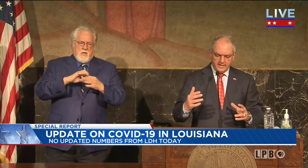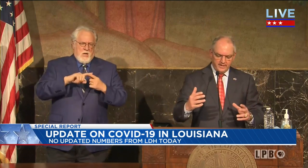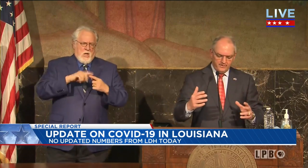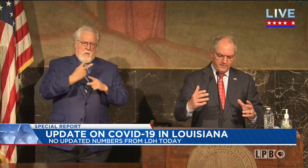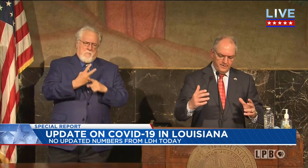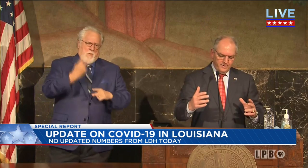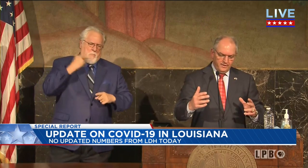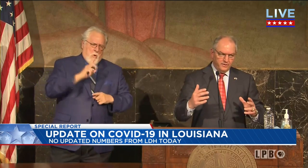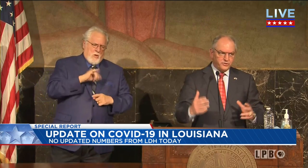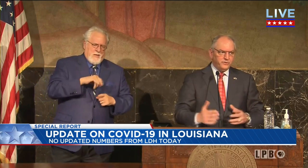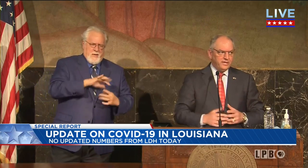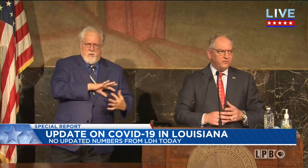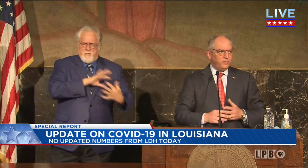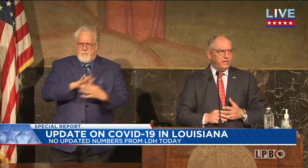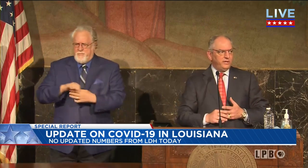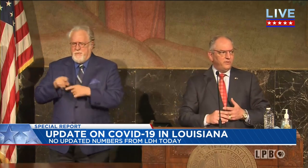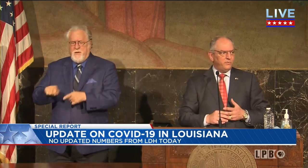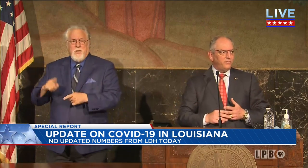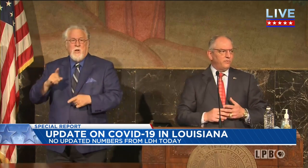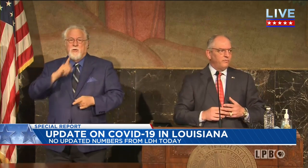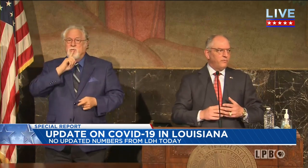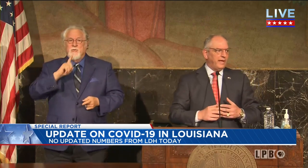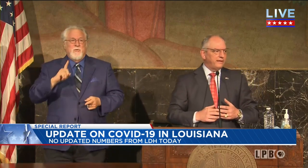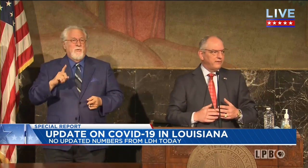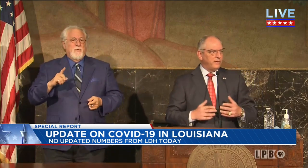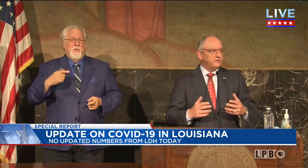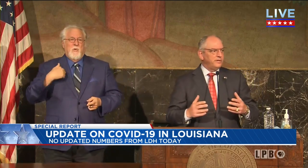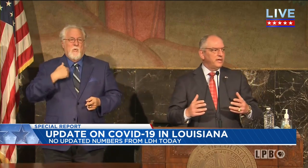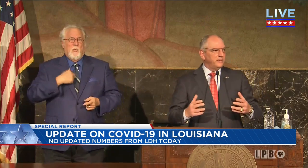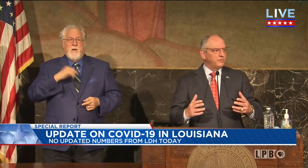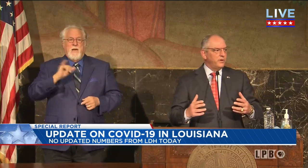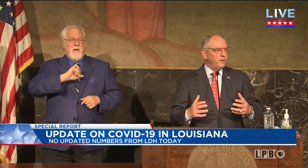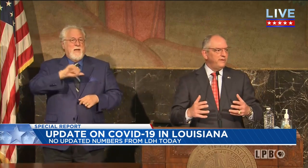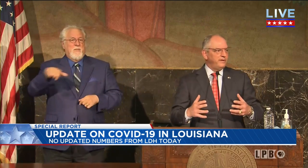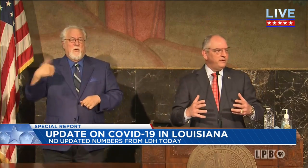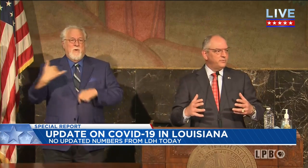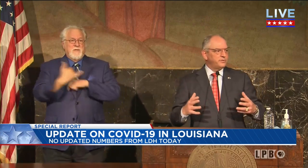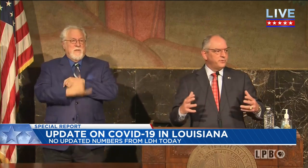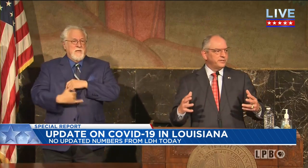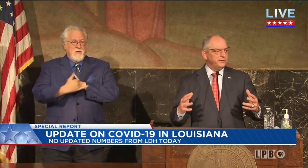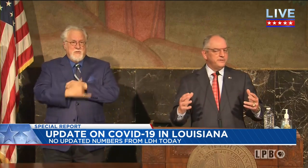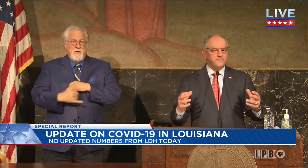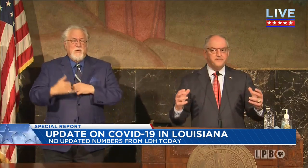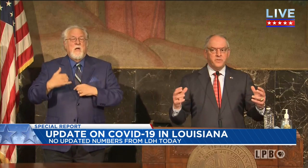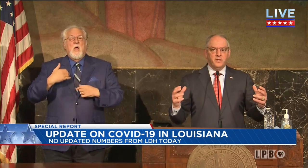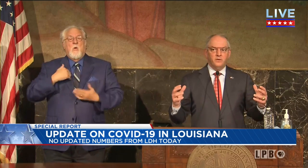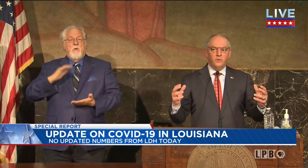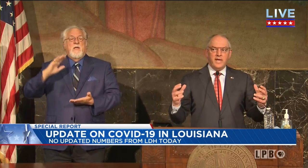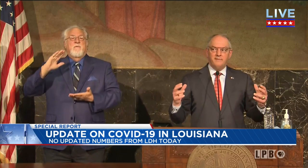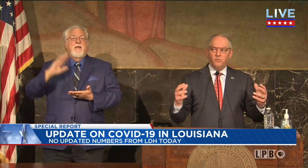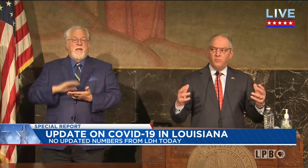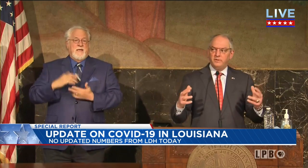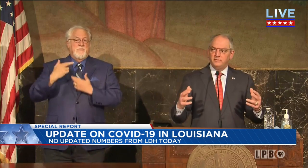SOME PEOPLE WANT TO PIN CASES AND THE GROWTH IN CASES ON SPECIFIC HOLIDAYS WHETHER IT WAS